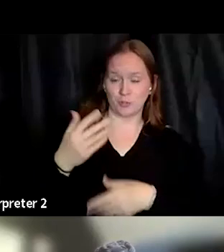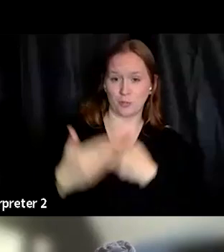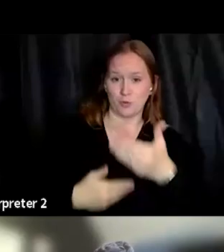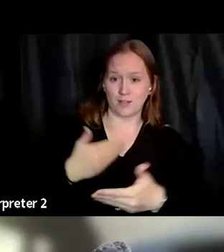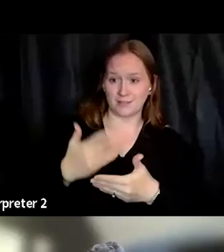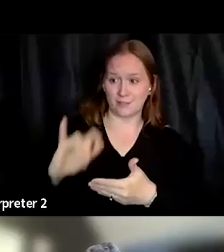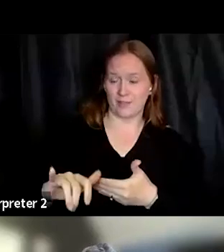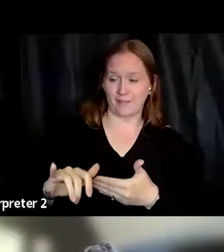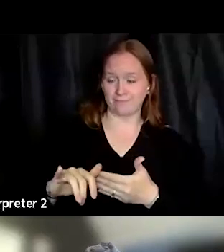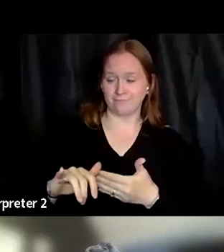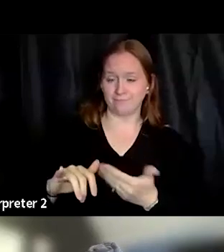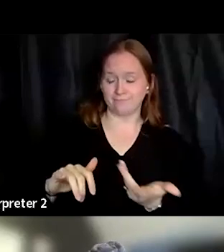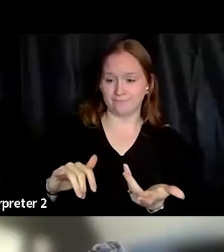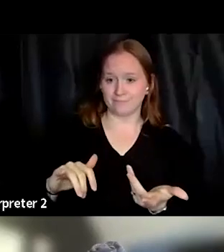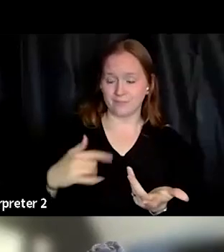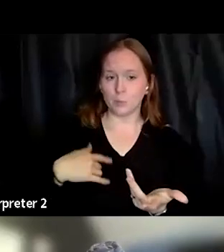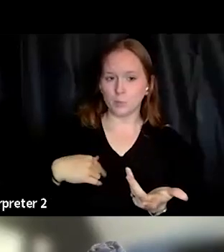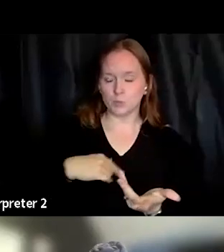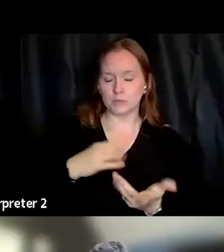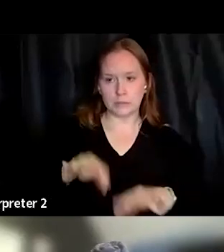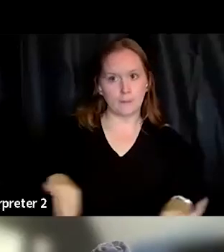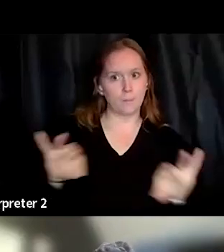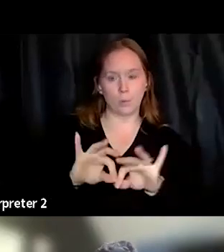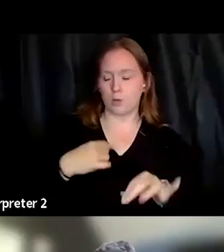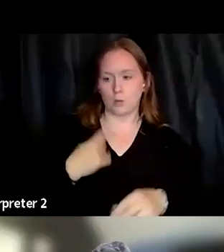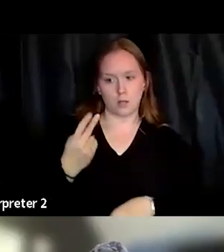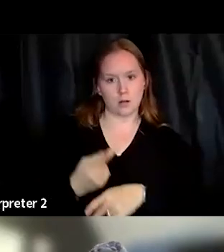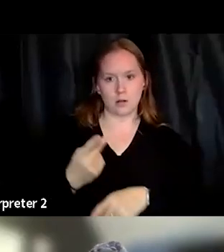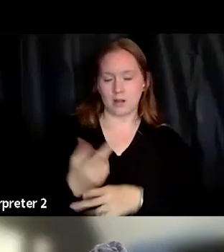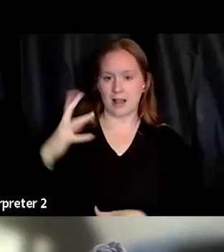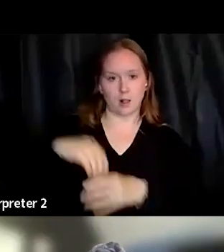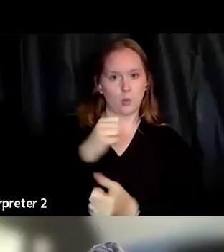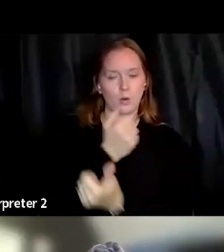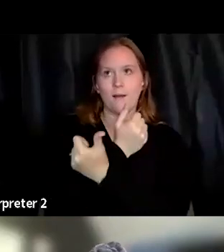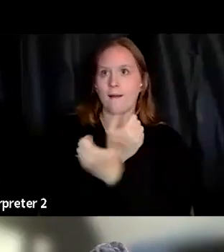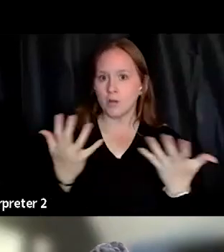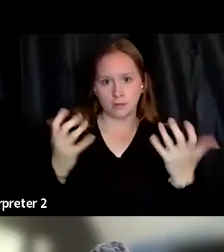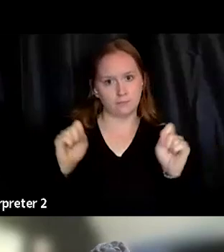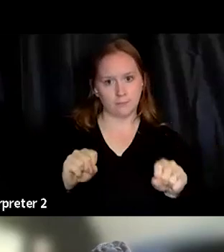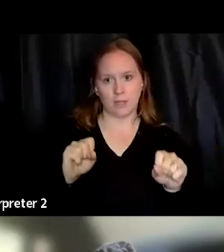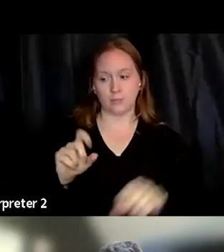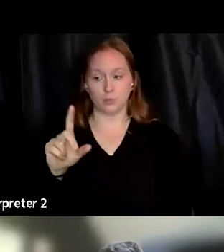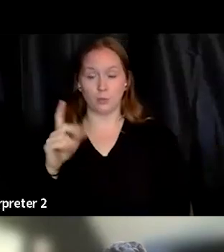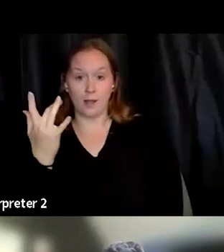then we have to make sure that we have everything that we can. So that when DDS reads it, they could see the person,